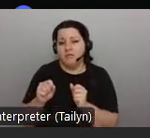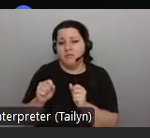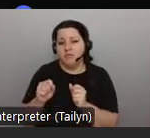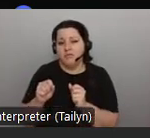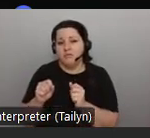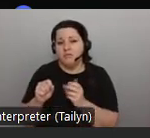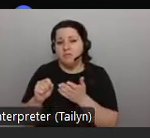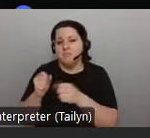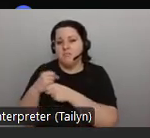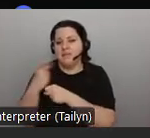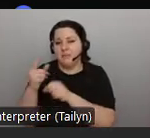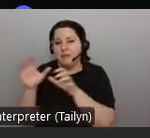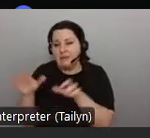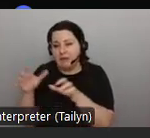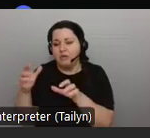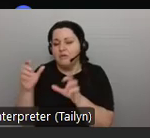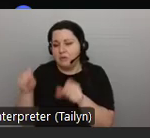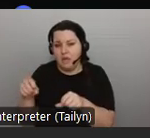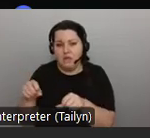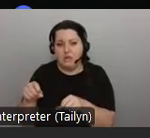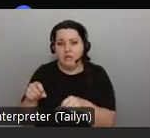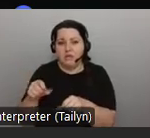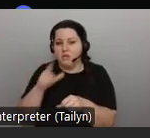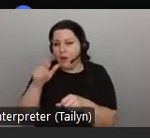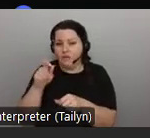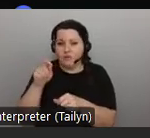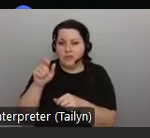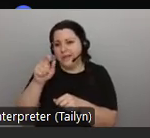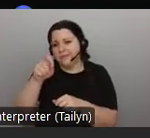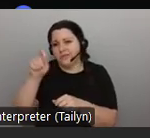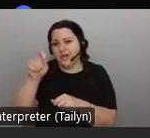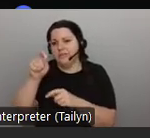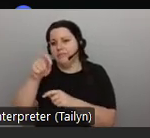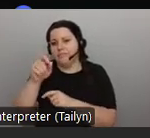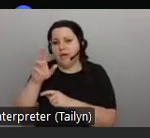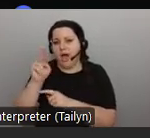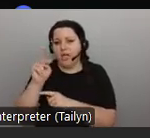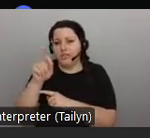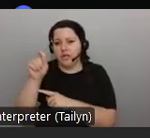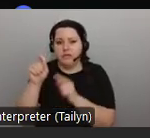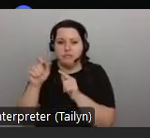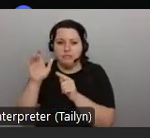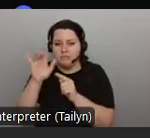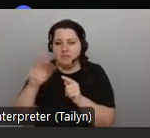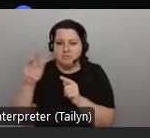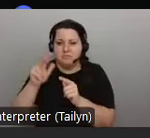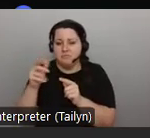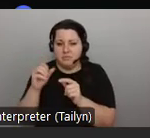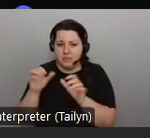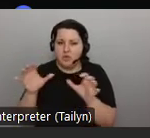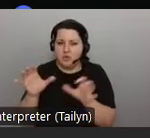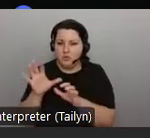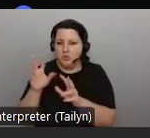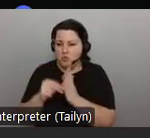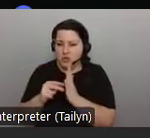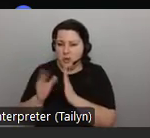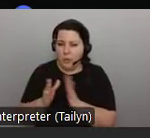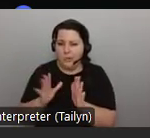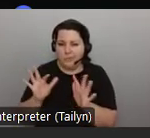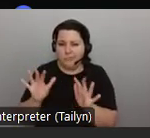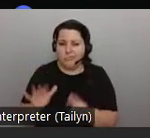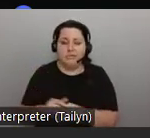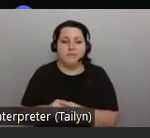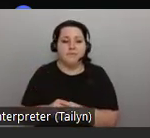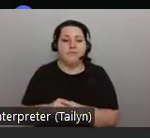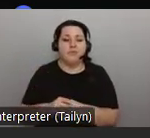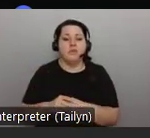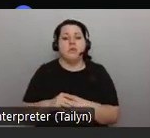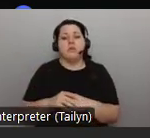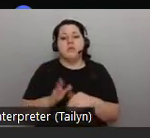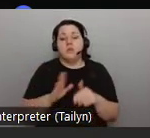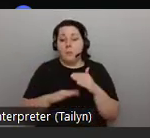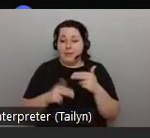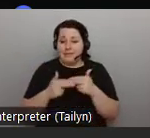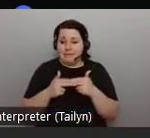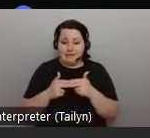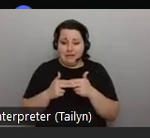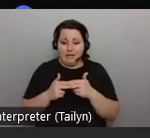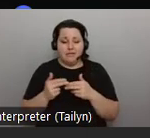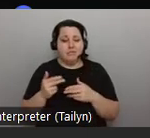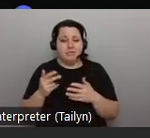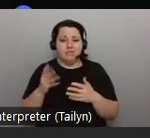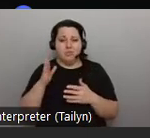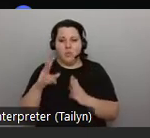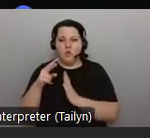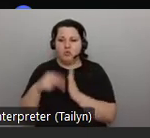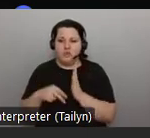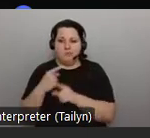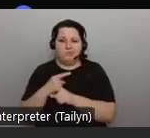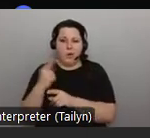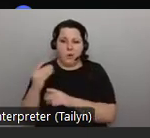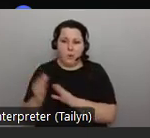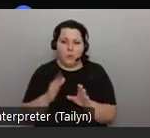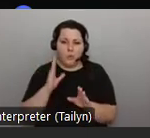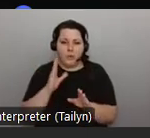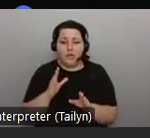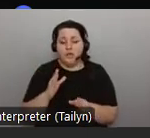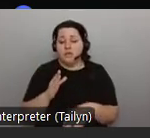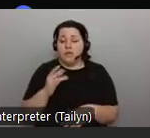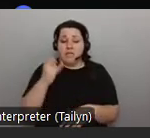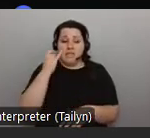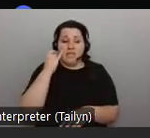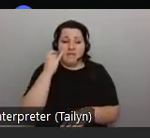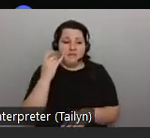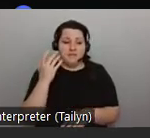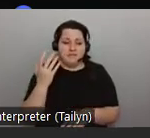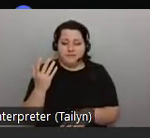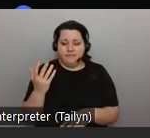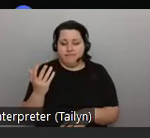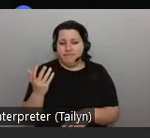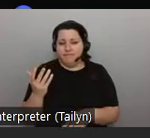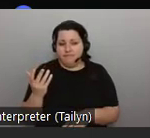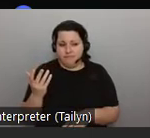Because it lists everything and what it is reading as to users. It also has the ability to uncheck something and